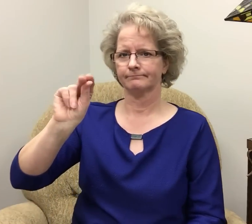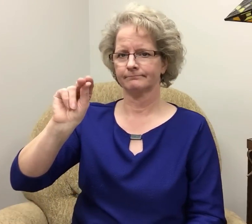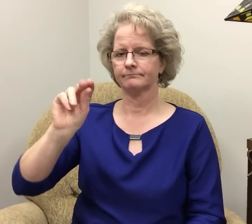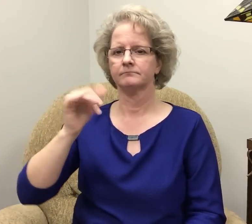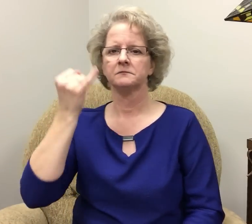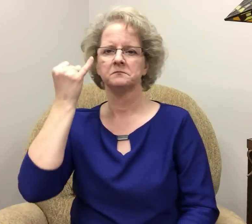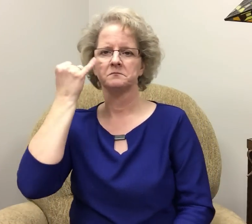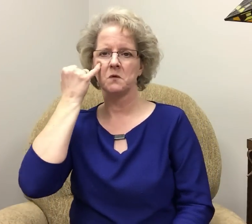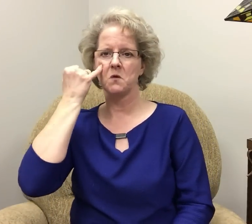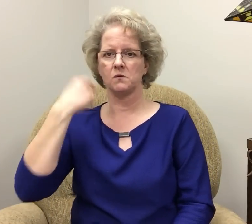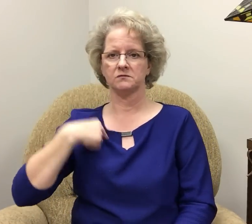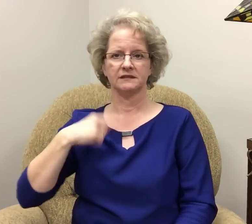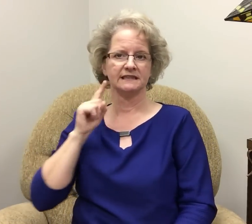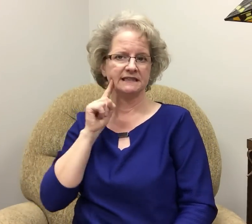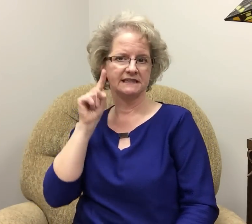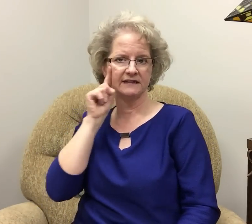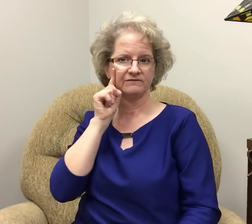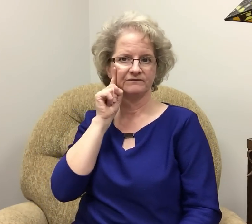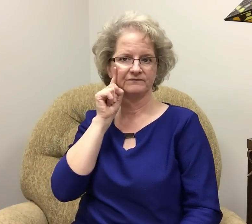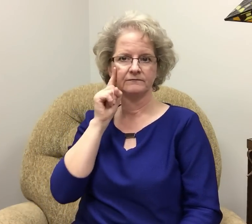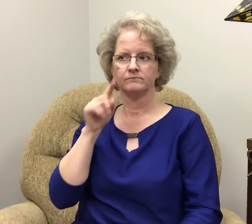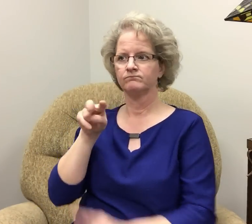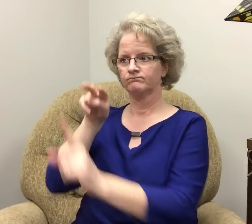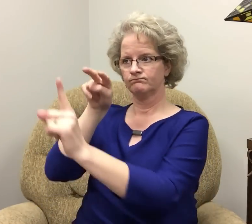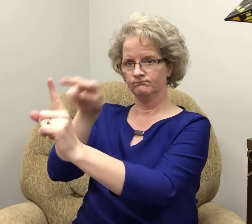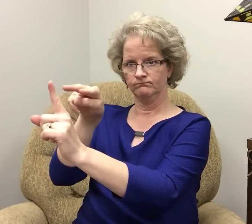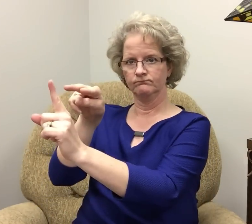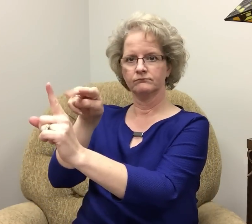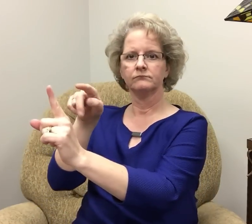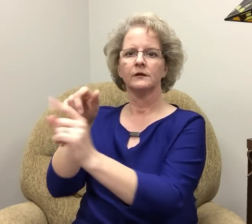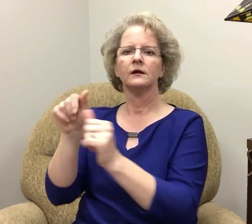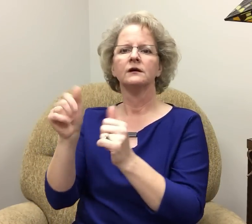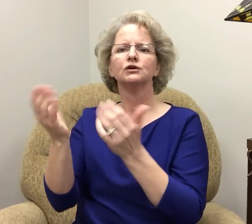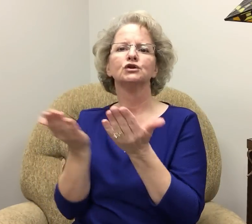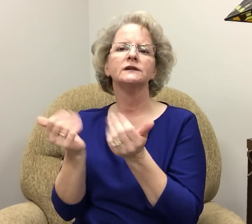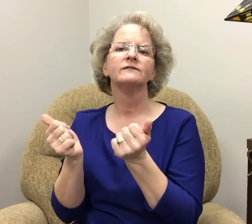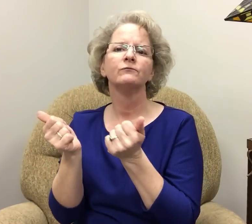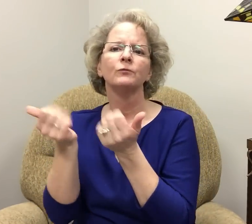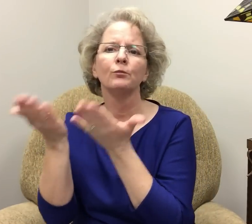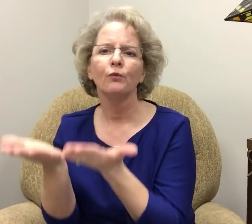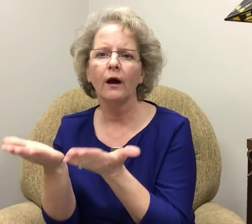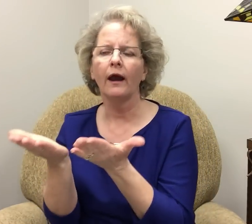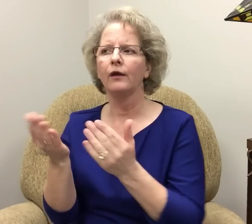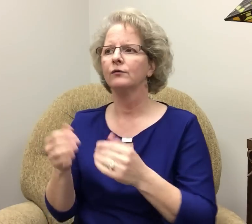The first thing I'll talk about is appropriate eye-contact.